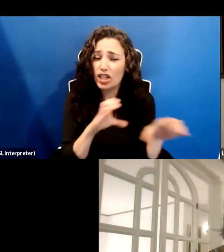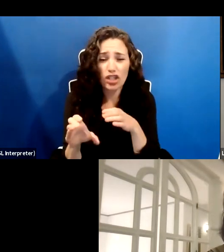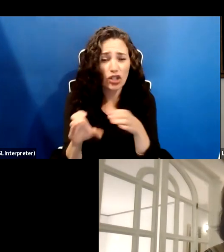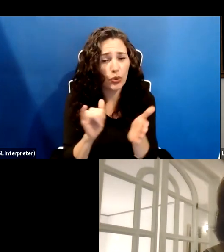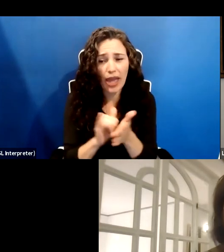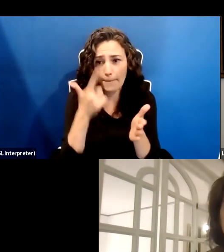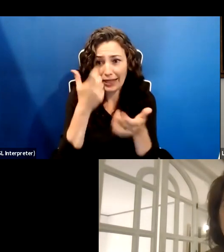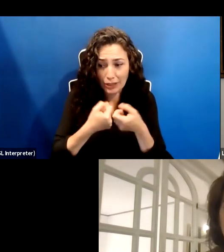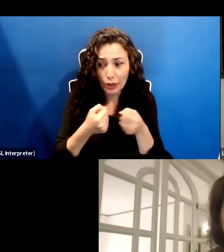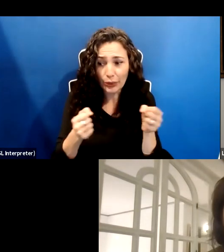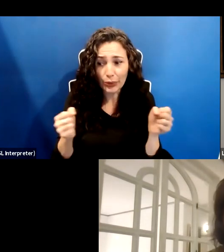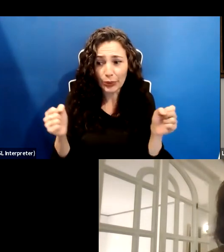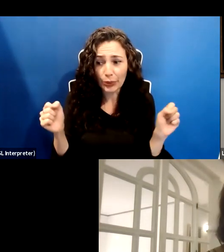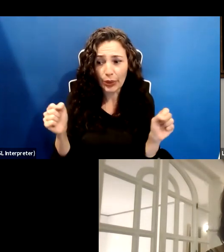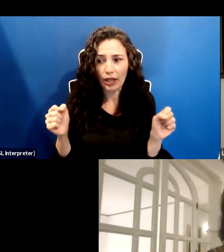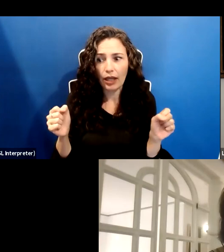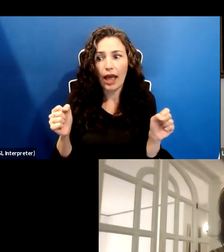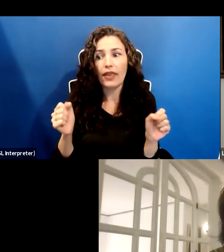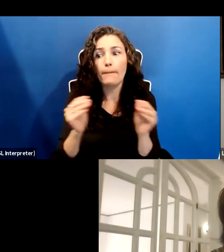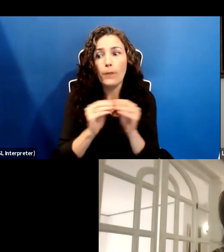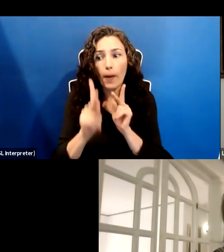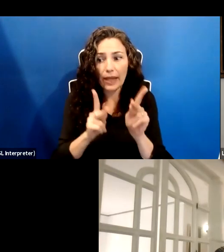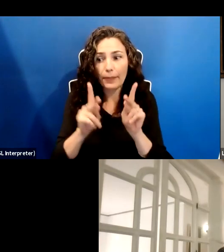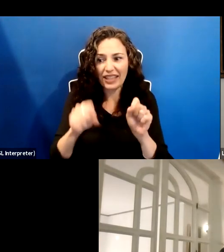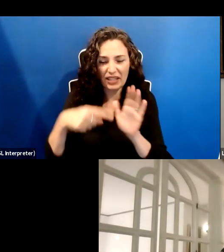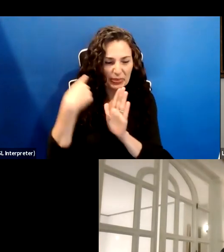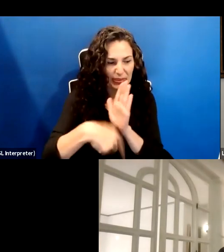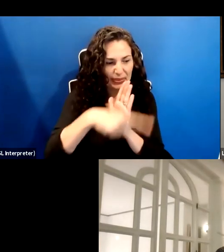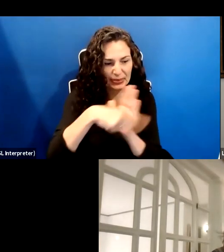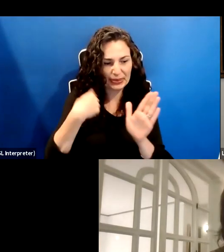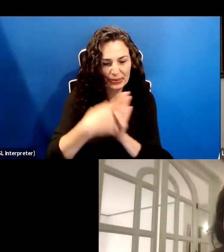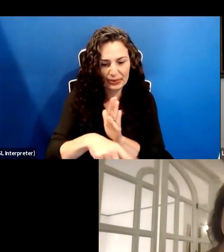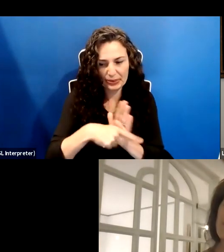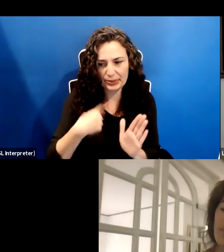to further criticism online. They've had many, many, many,